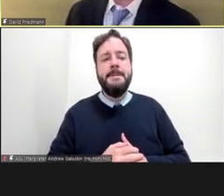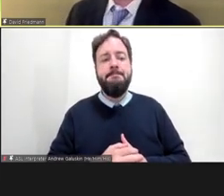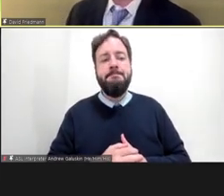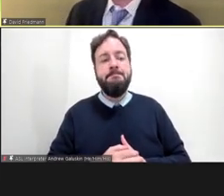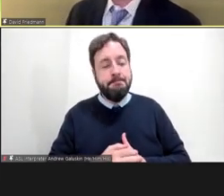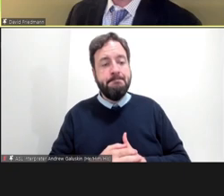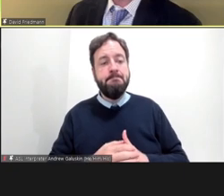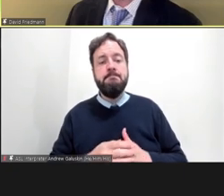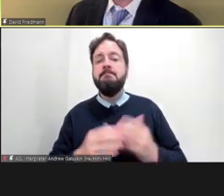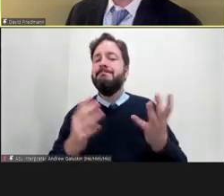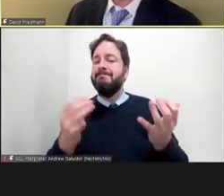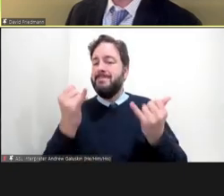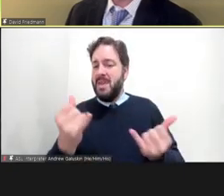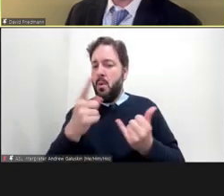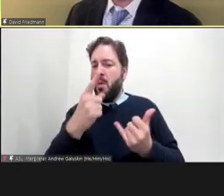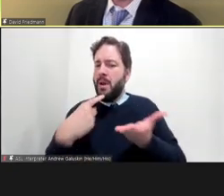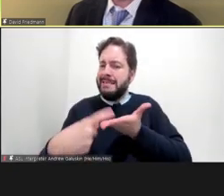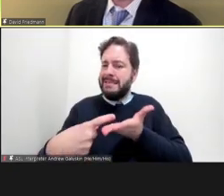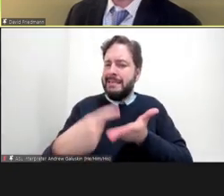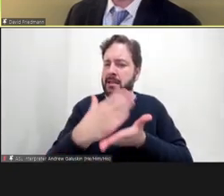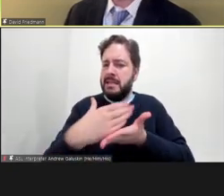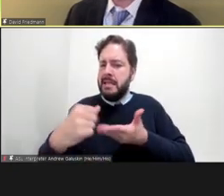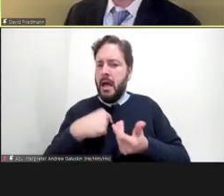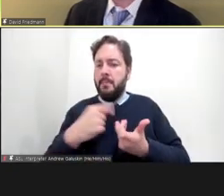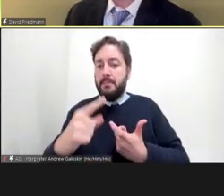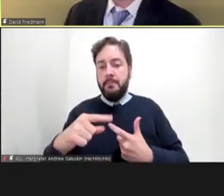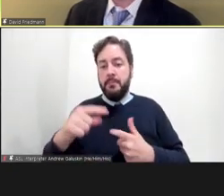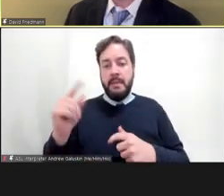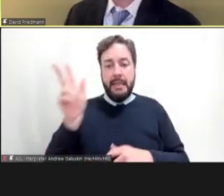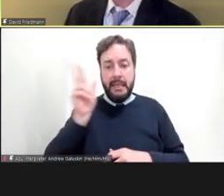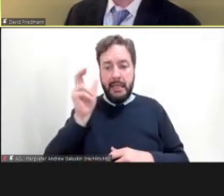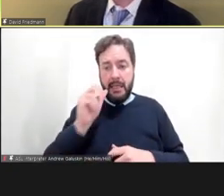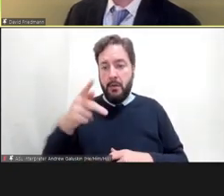I do want to just talk about some examples of hearing panels. And these are things that are now